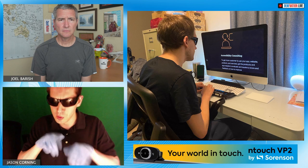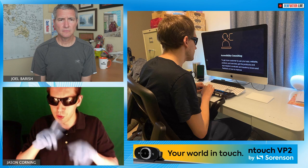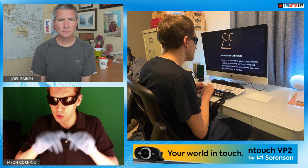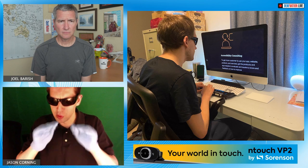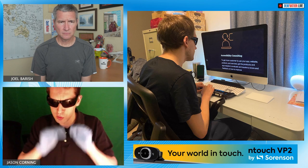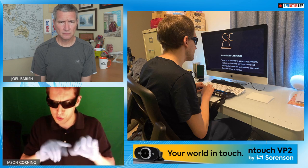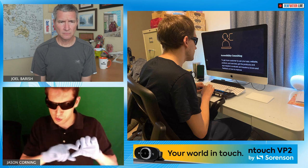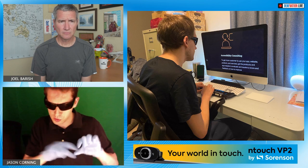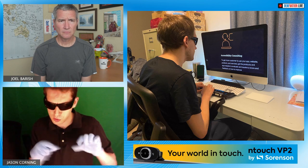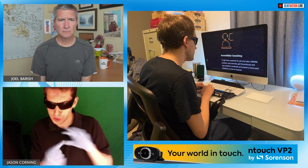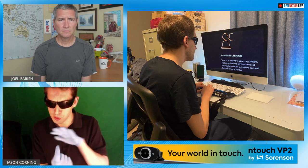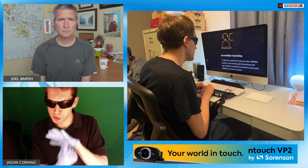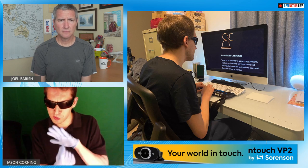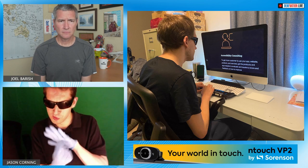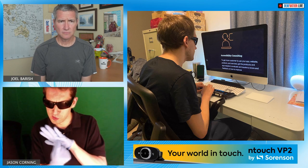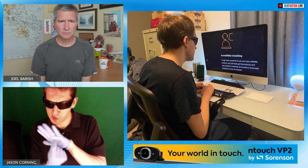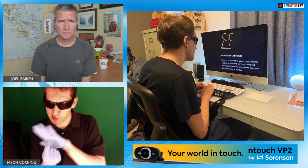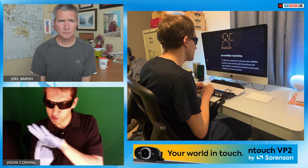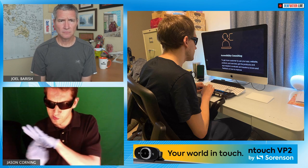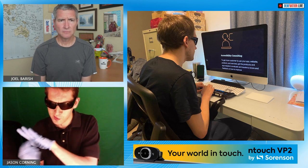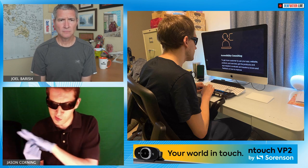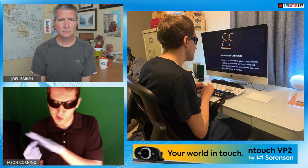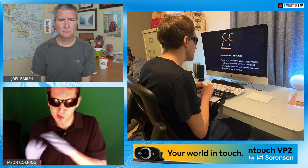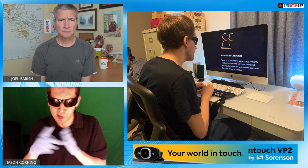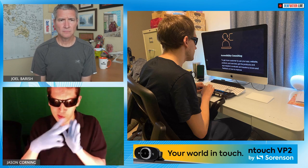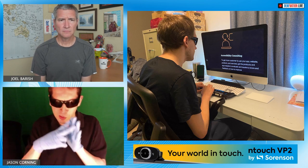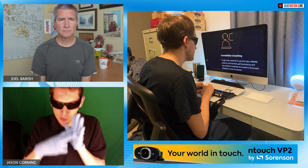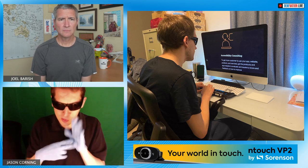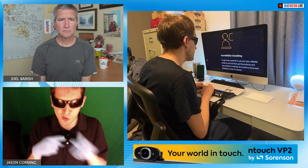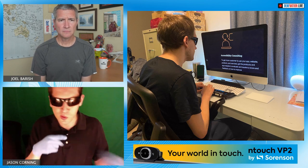then it will appear as raised dots on the Braille display